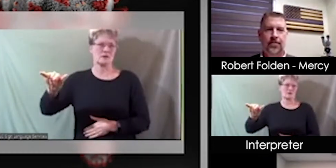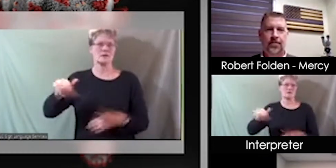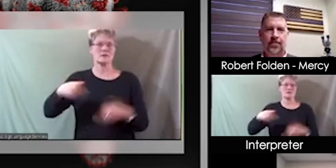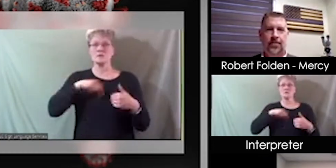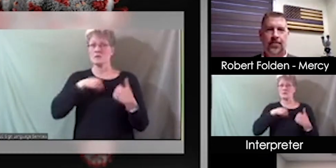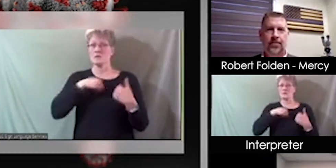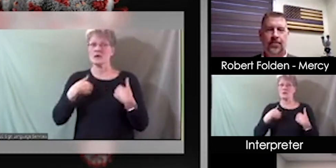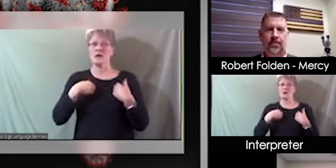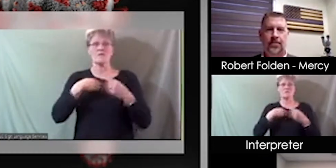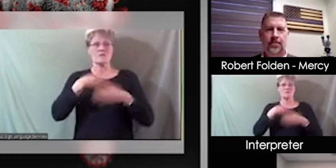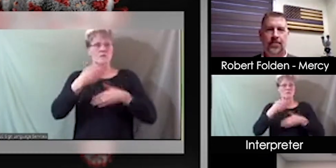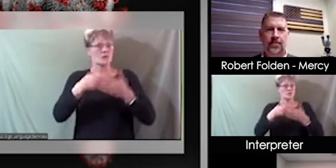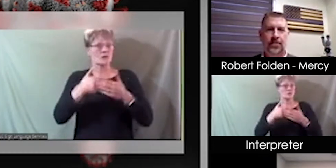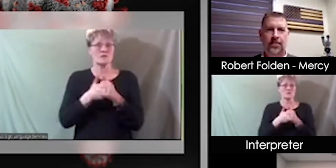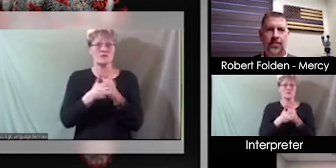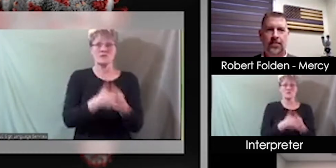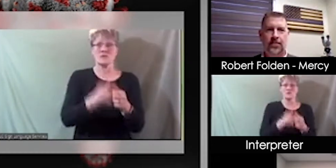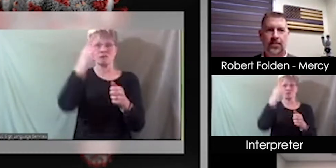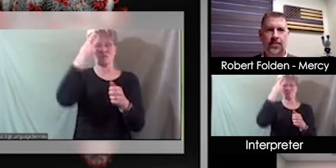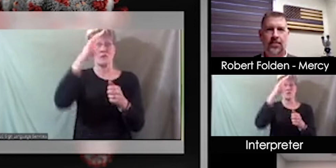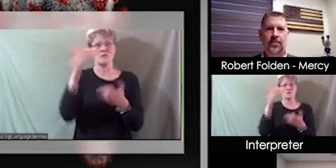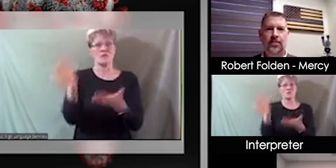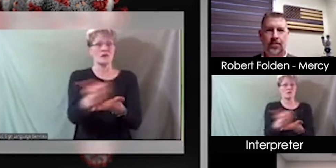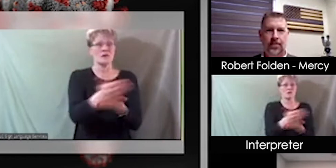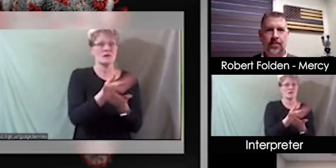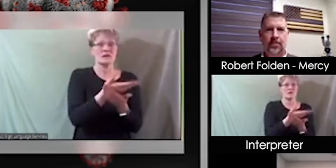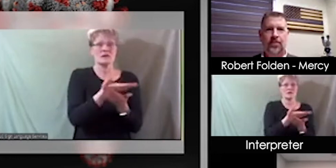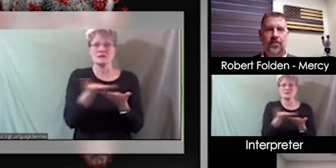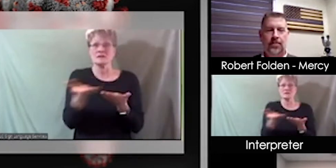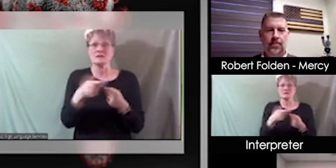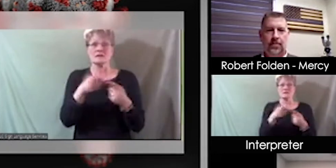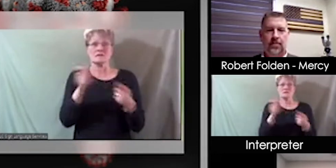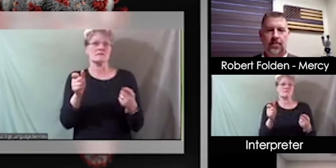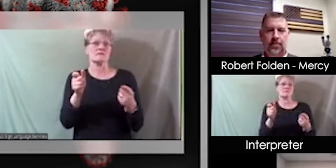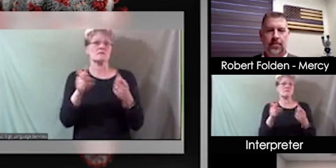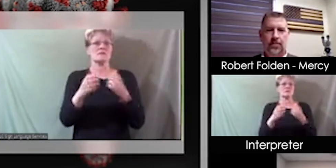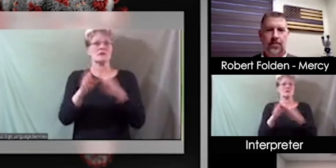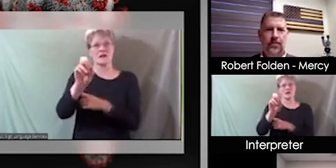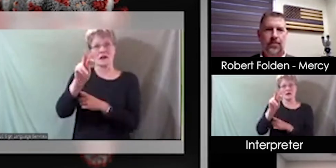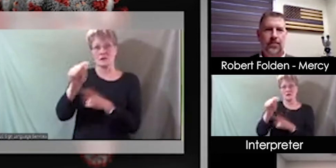and the federal government through our department operations center.